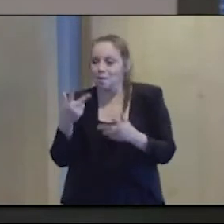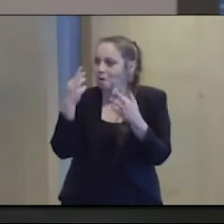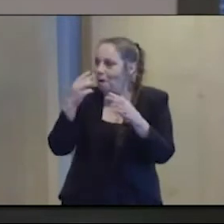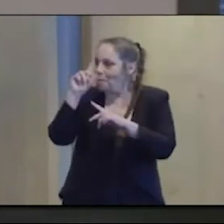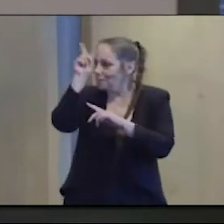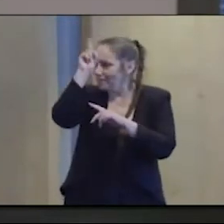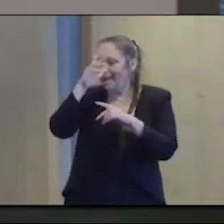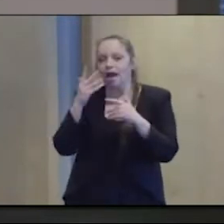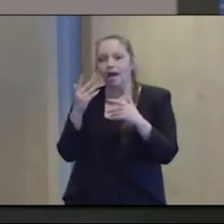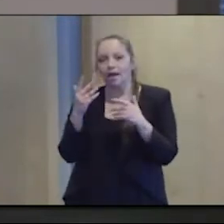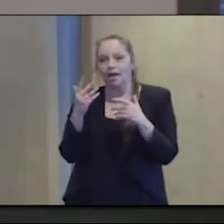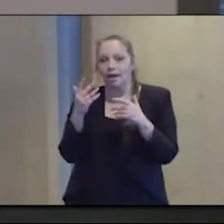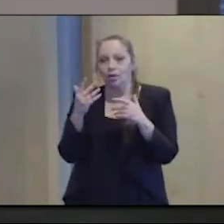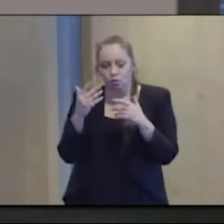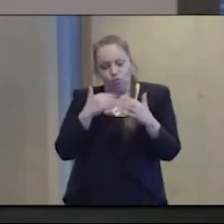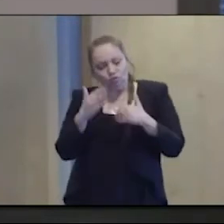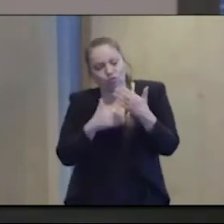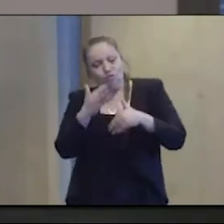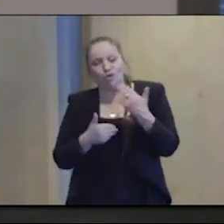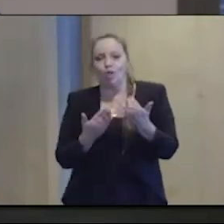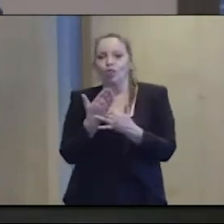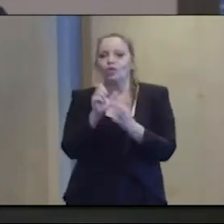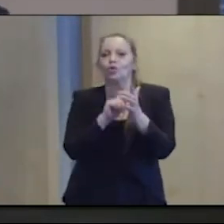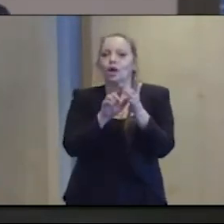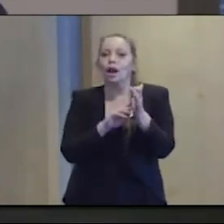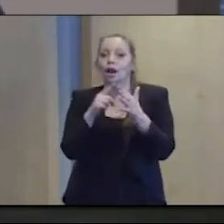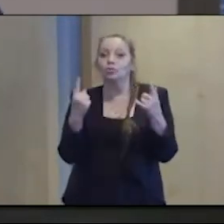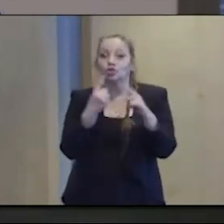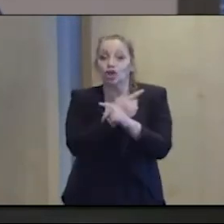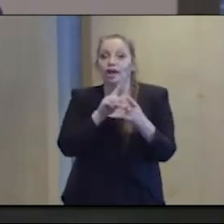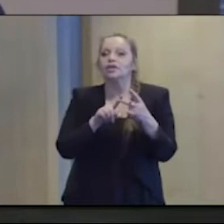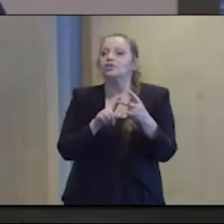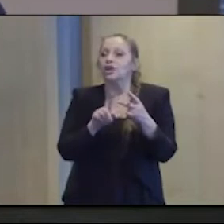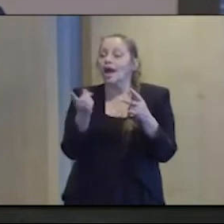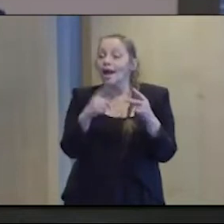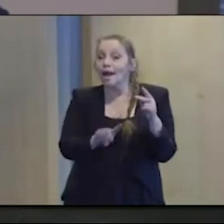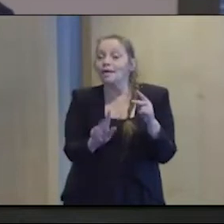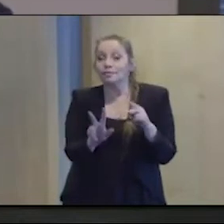through a little romp through climate change and energy so....